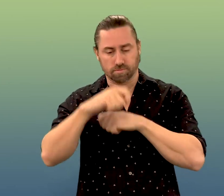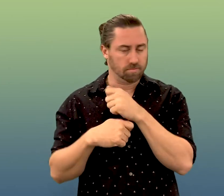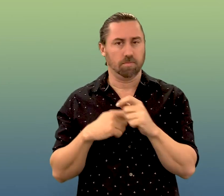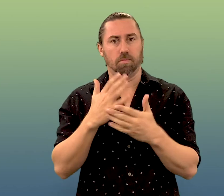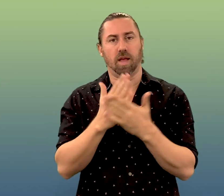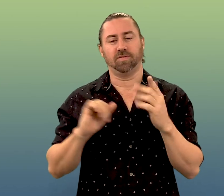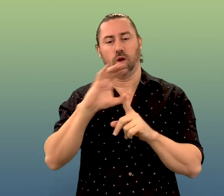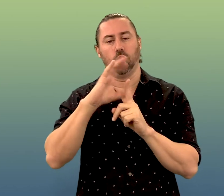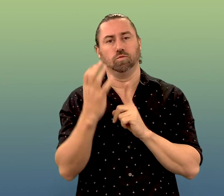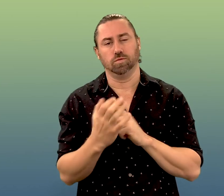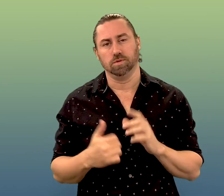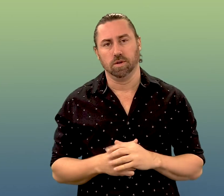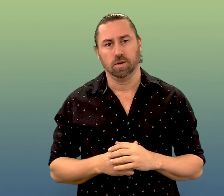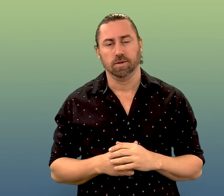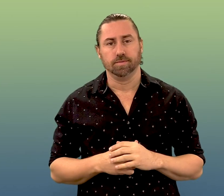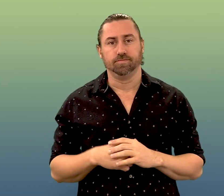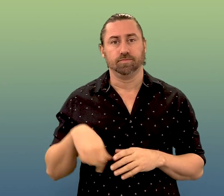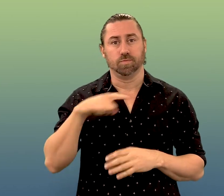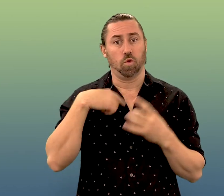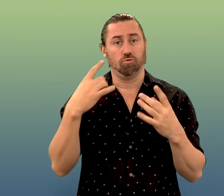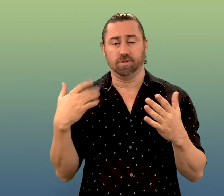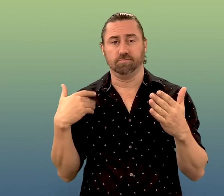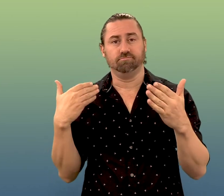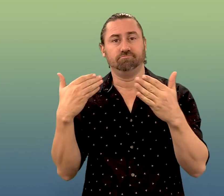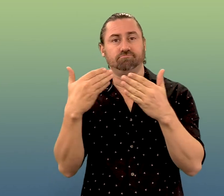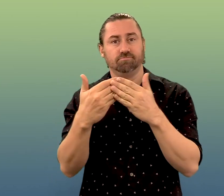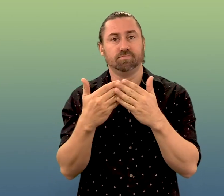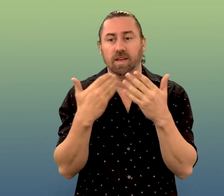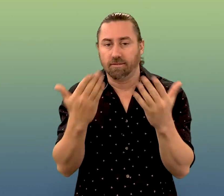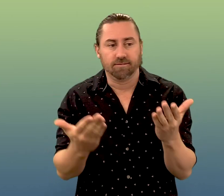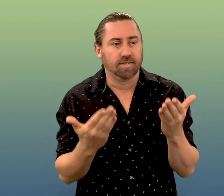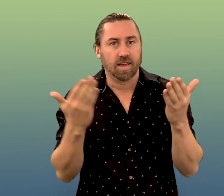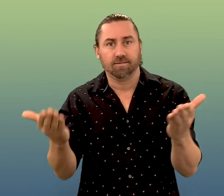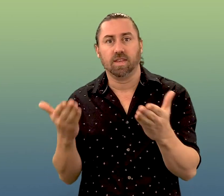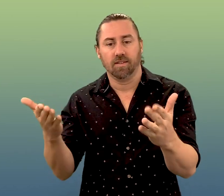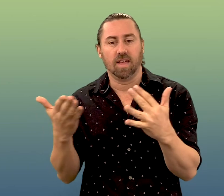Inclusion is our culture. We are already on a journey of providing greater